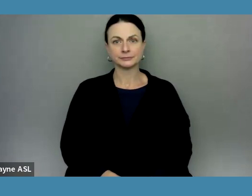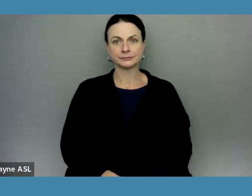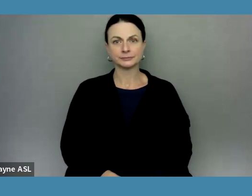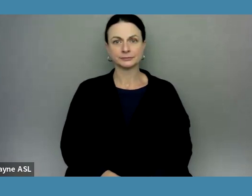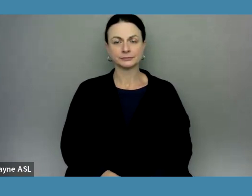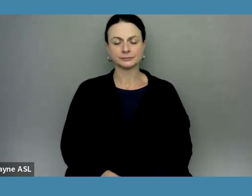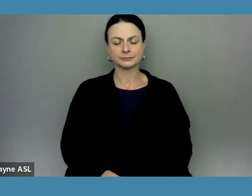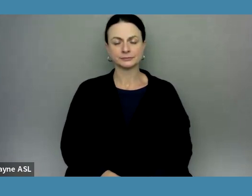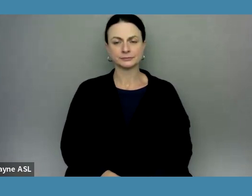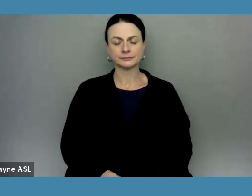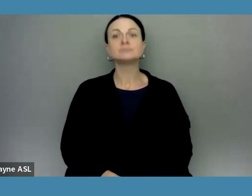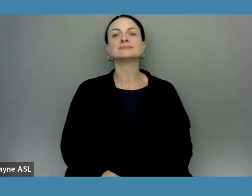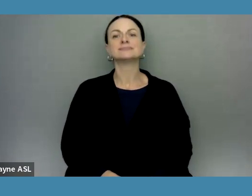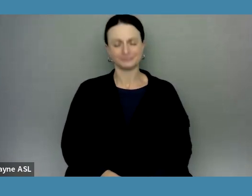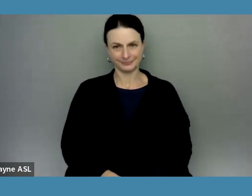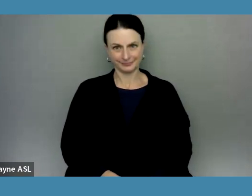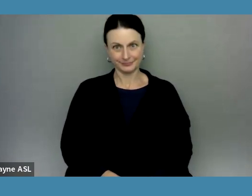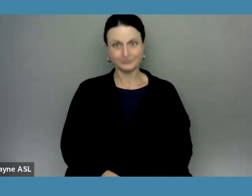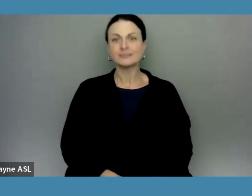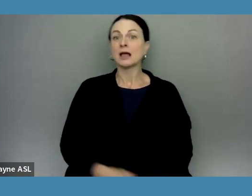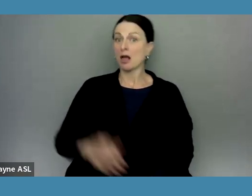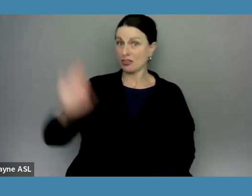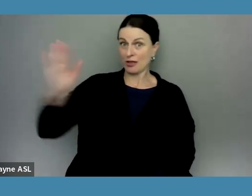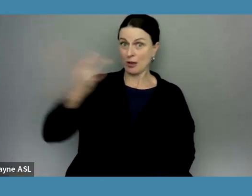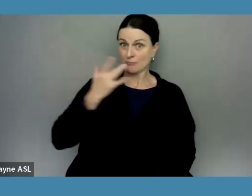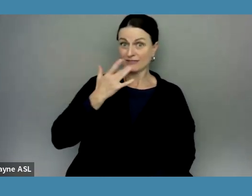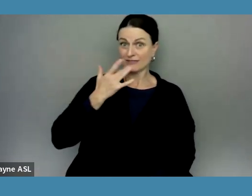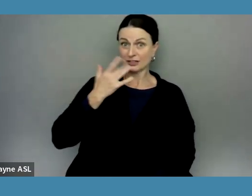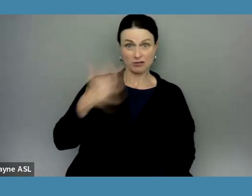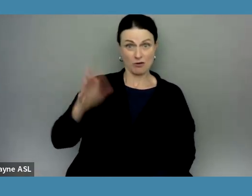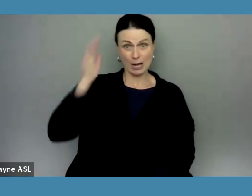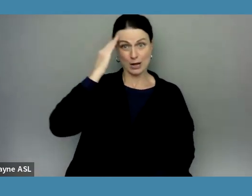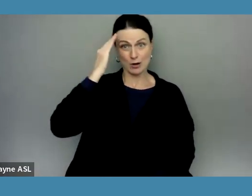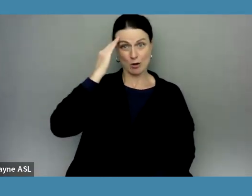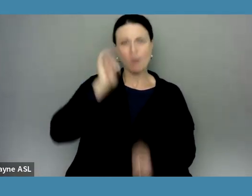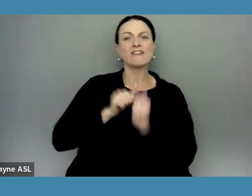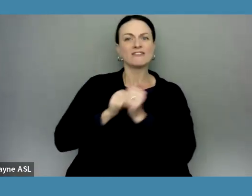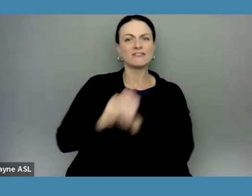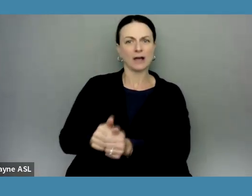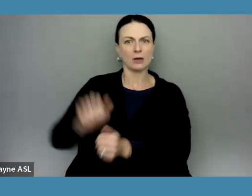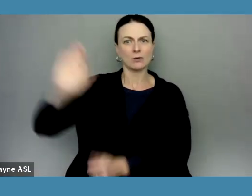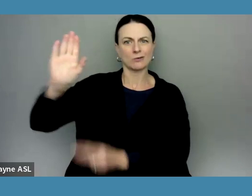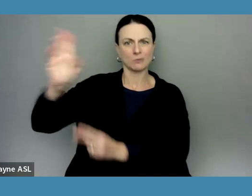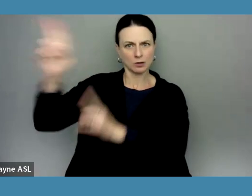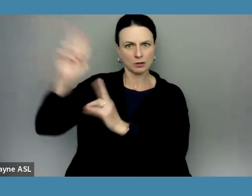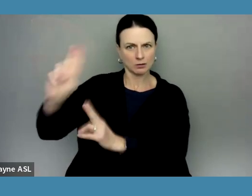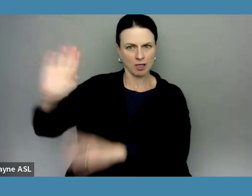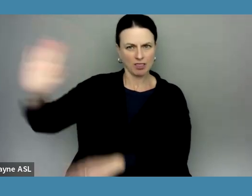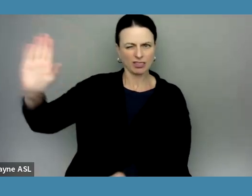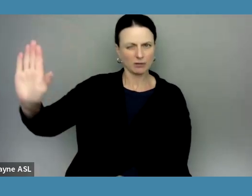And once you know what the hearing officer's preference is, you just kind of want to honor that as you go through the fair hearing and they will,